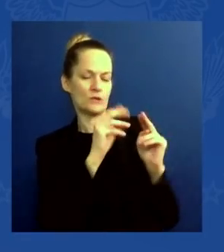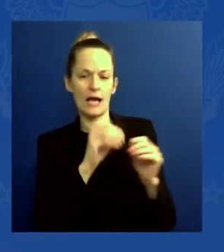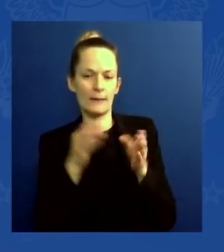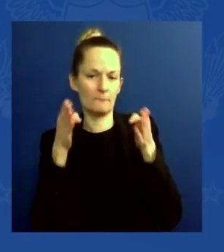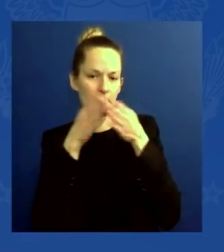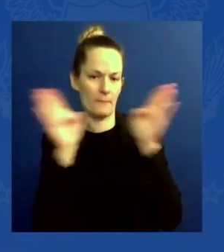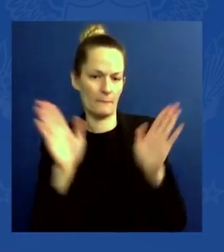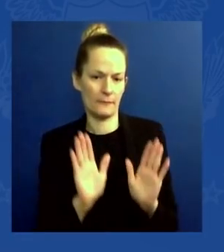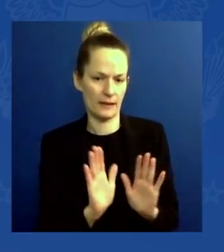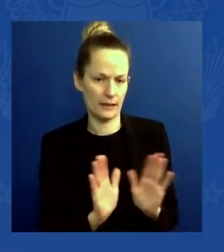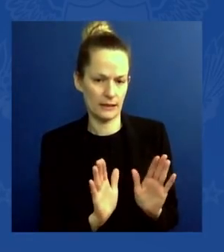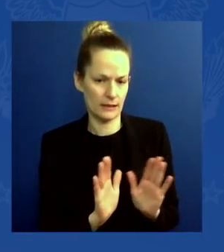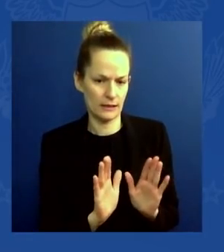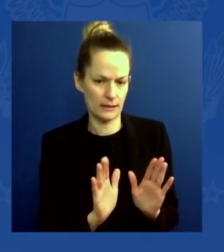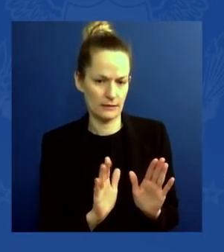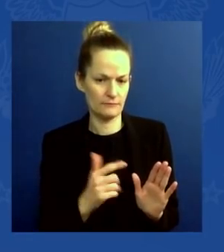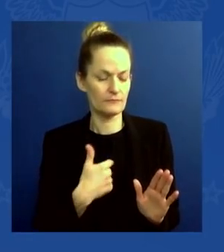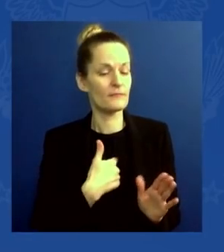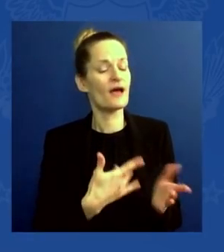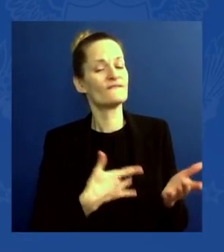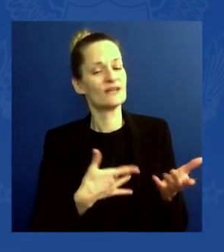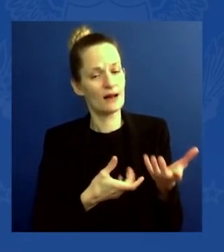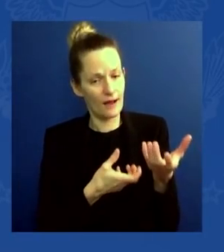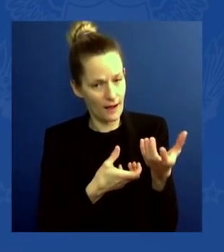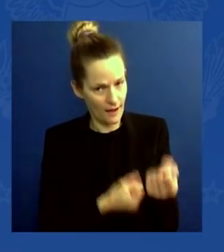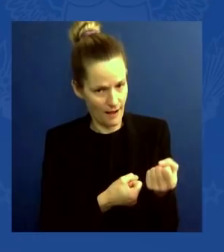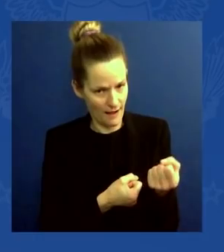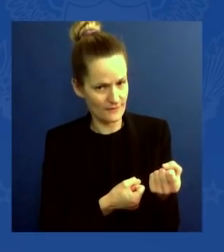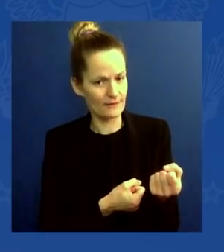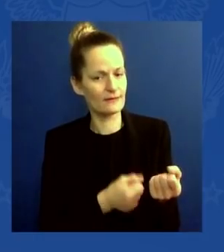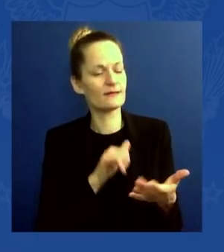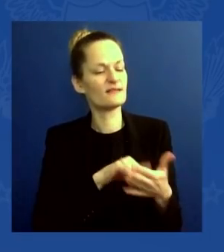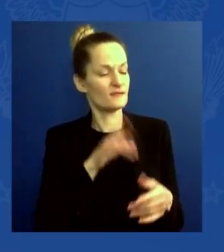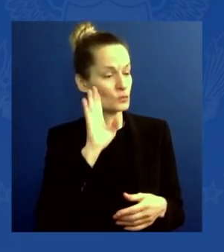The Press: What gives you that confidence? The President: Me.